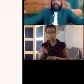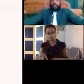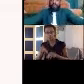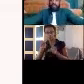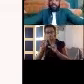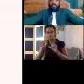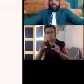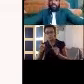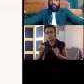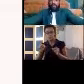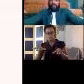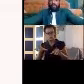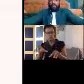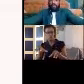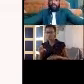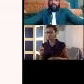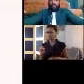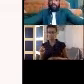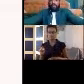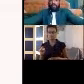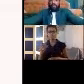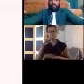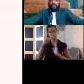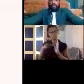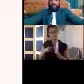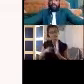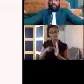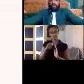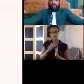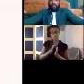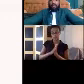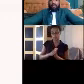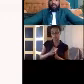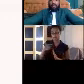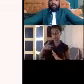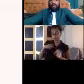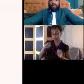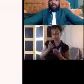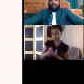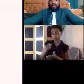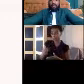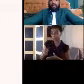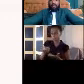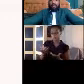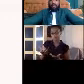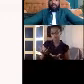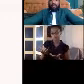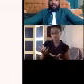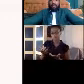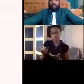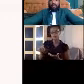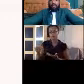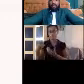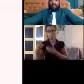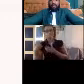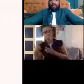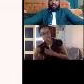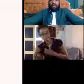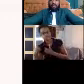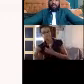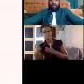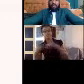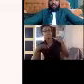of when someone wants, if you can help them. It's time to be brave and speak up just what